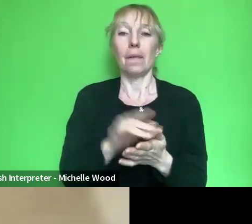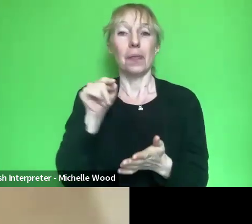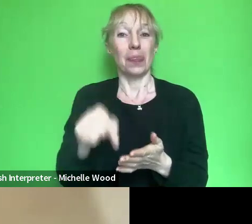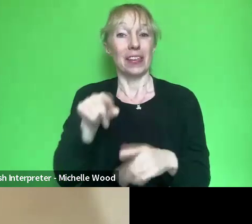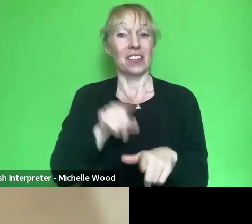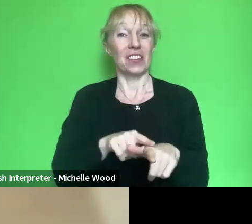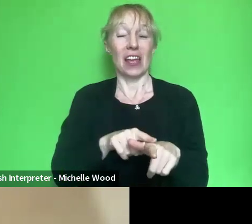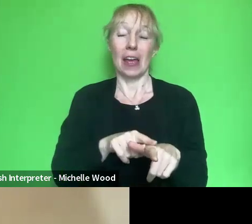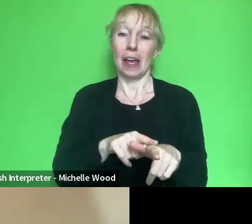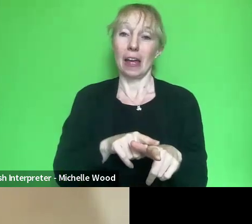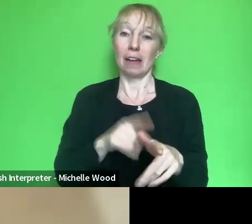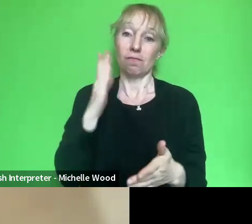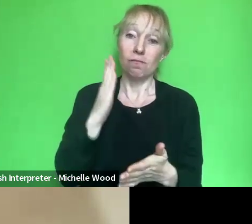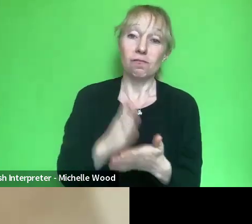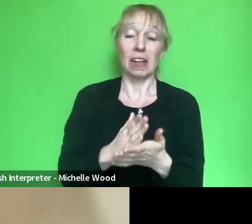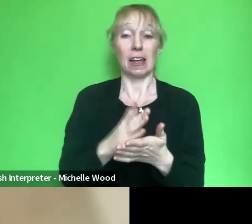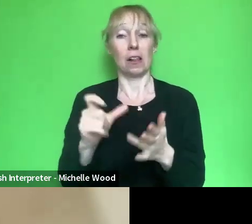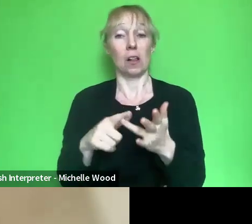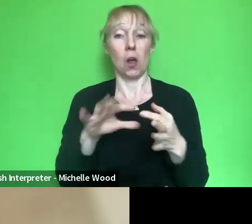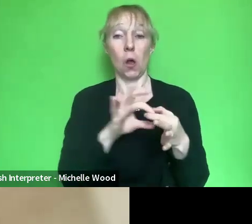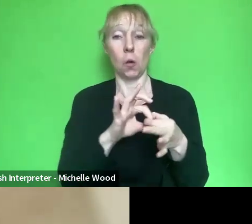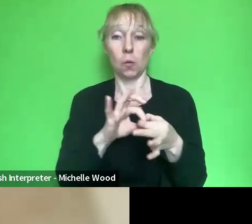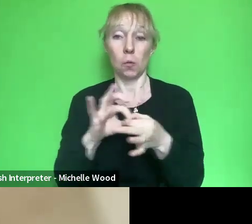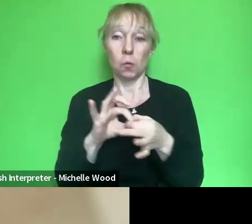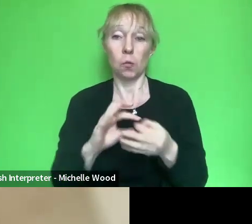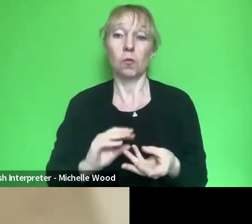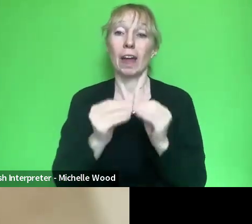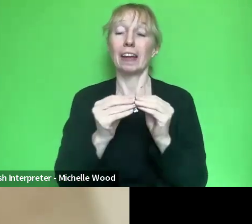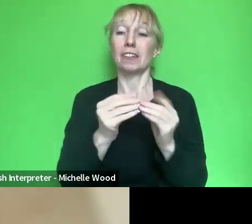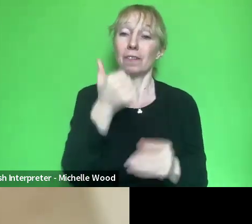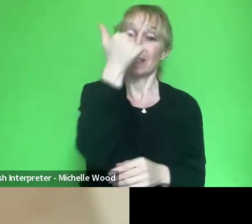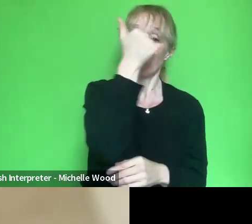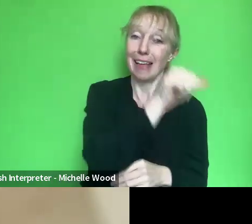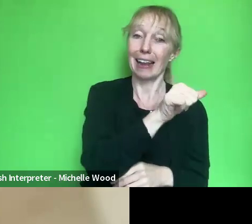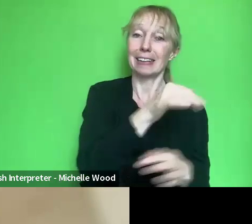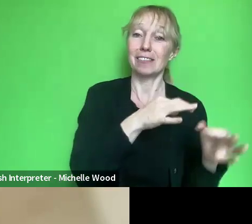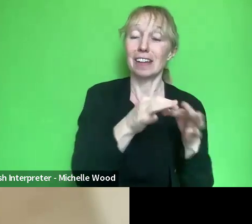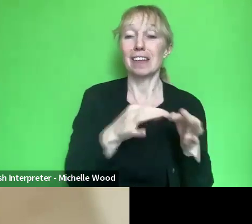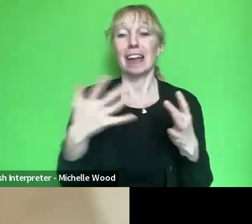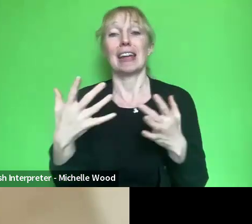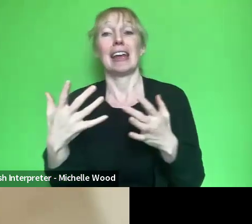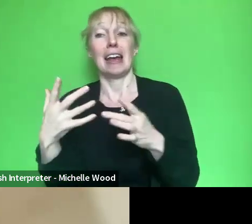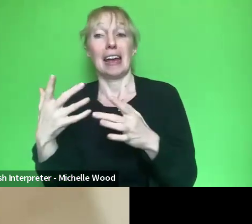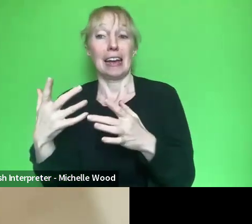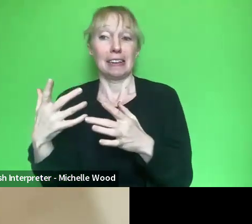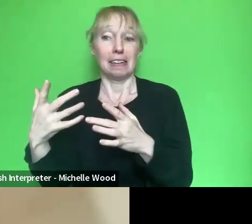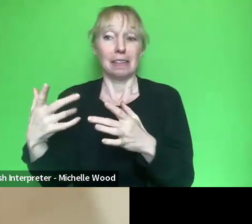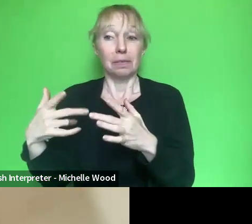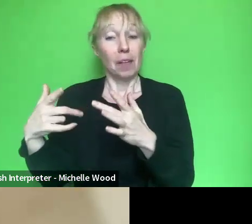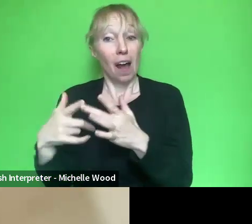co-creation of the talent strategy alongside the I&D strategy which is, is fantastic for me.